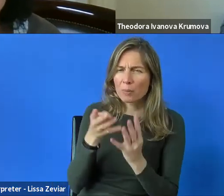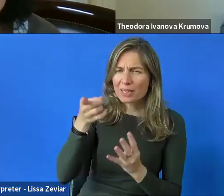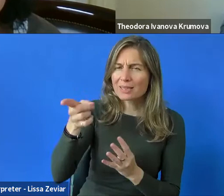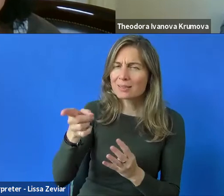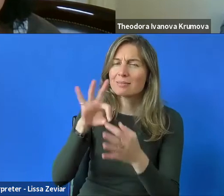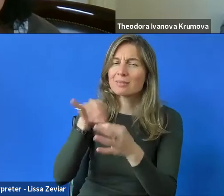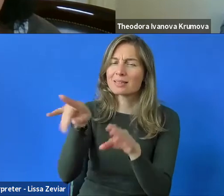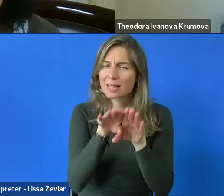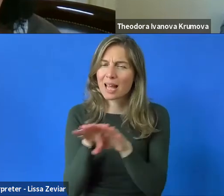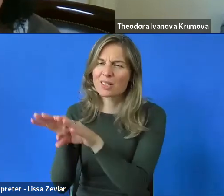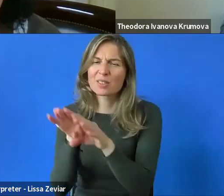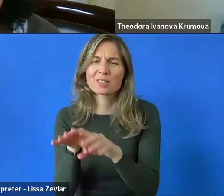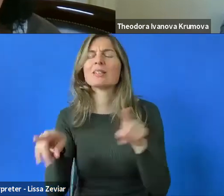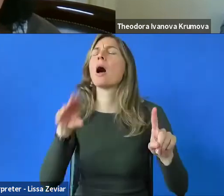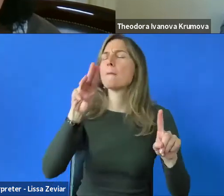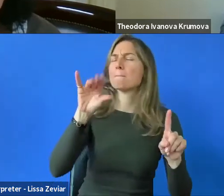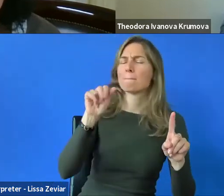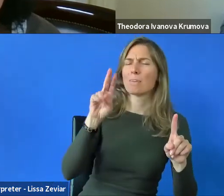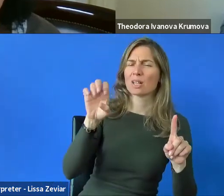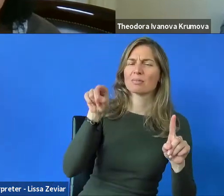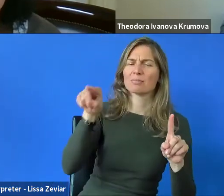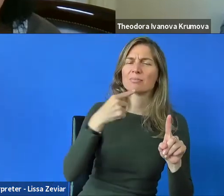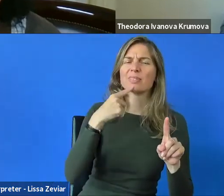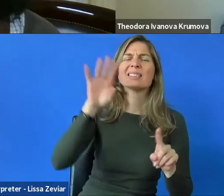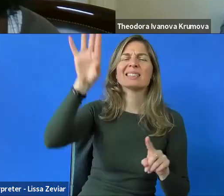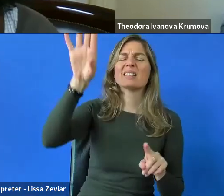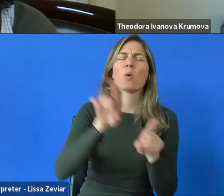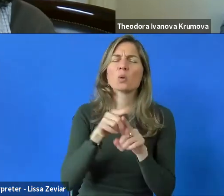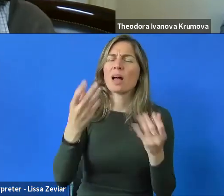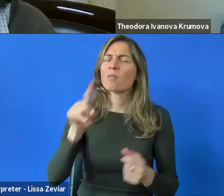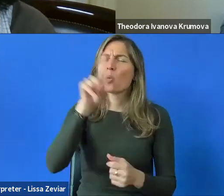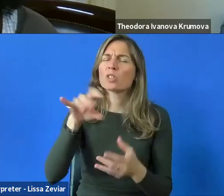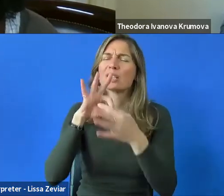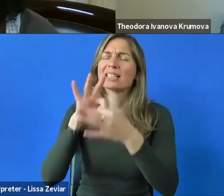how do committees consider legal capacity as substantive request